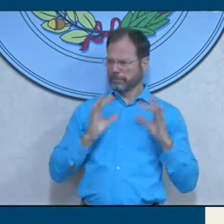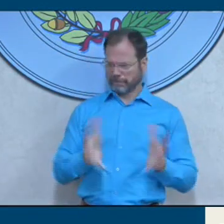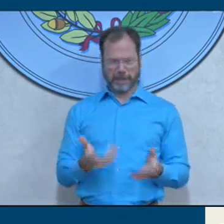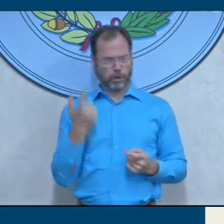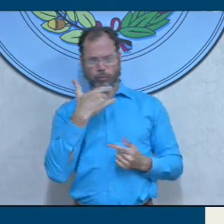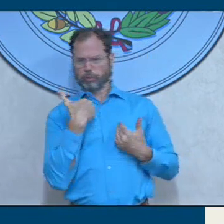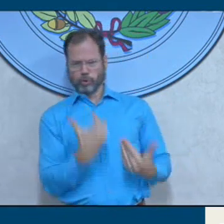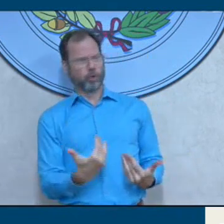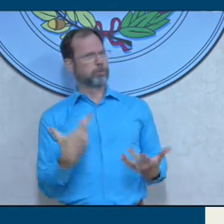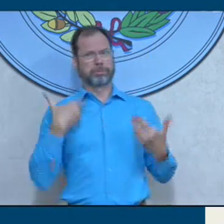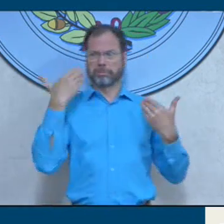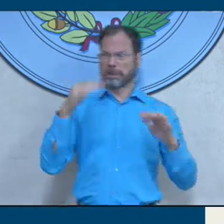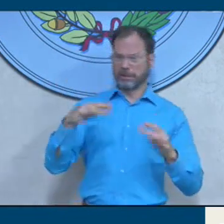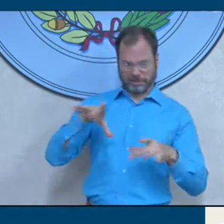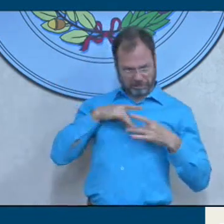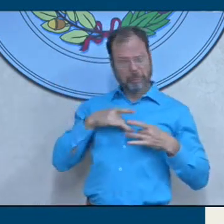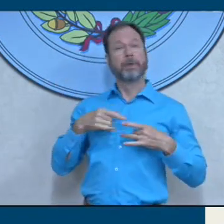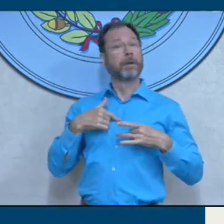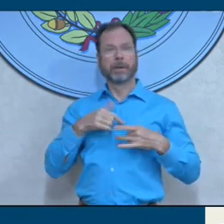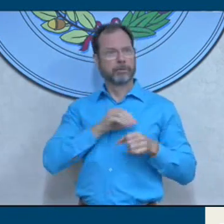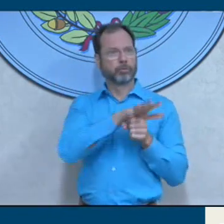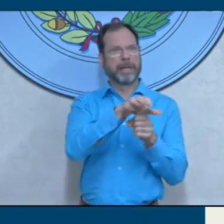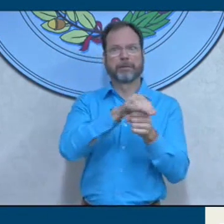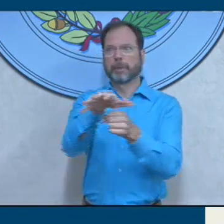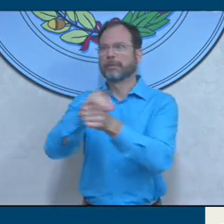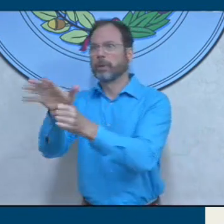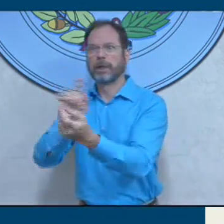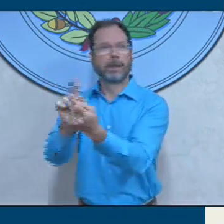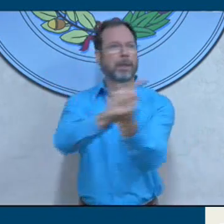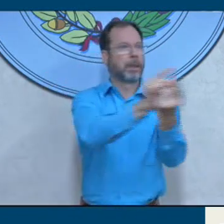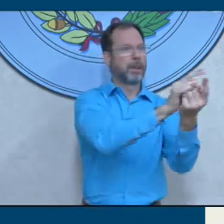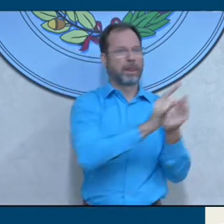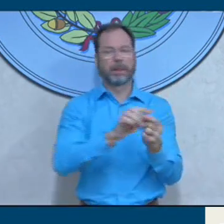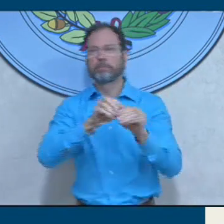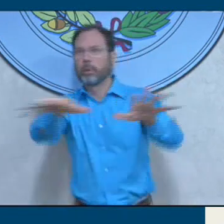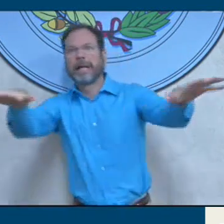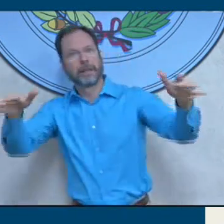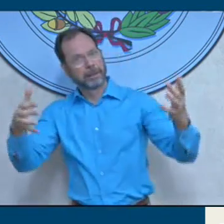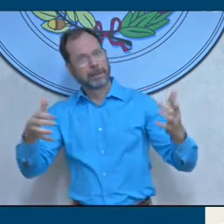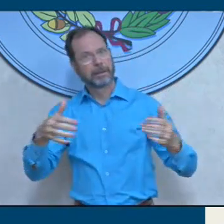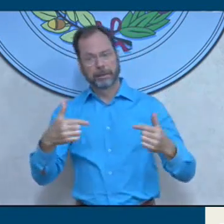ASYMPTOMATIC ASYMPTOMATIC COVID CASES MEANING THAT YOU MAY NOT HAVE ANY SYMPTOMS THEY